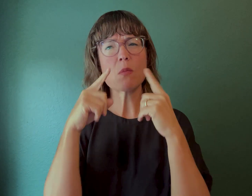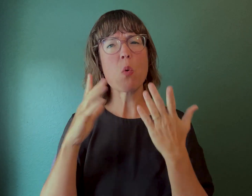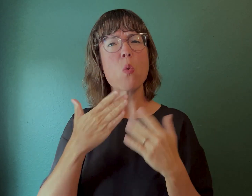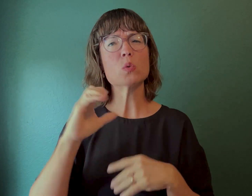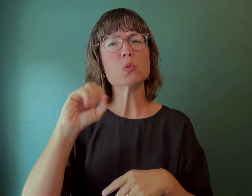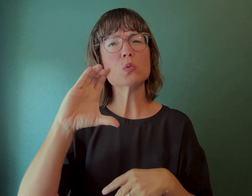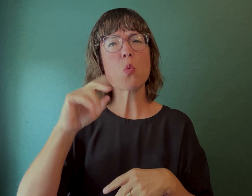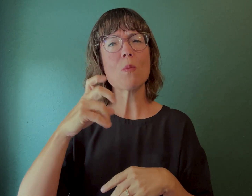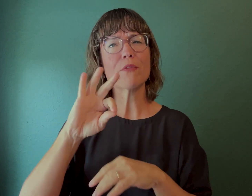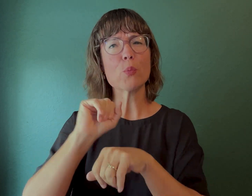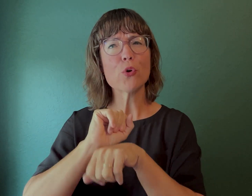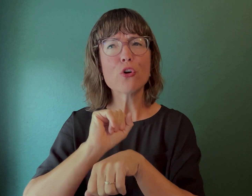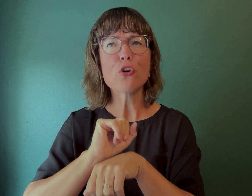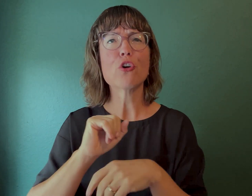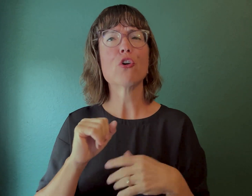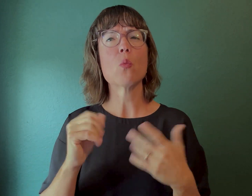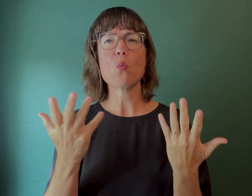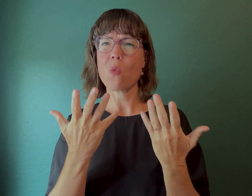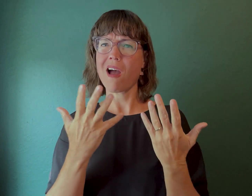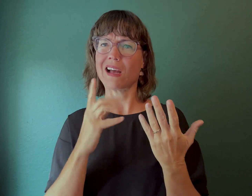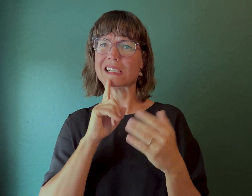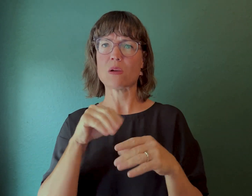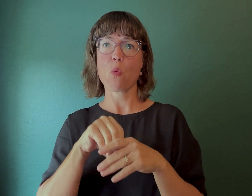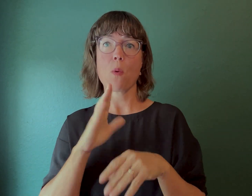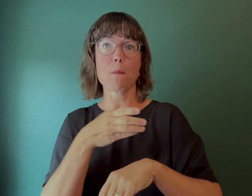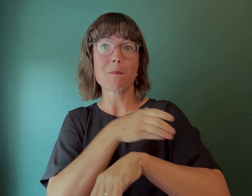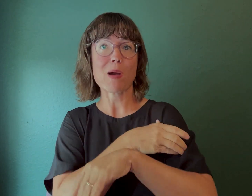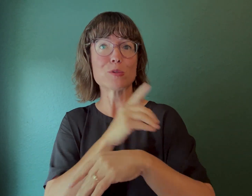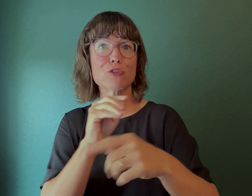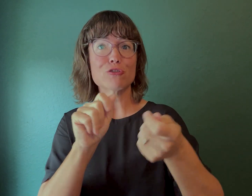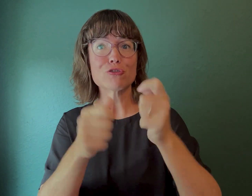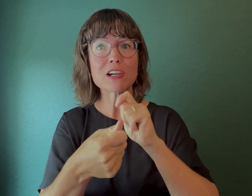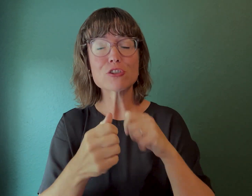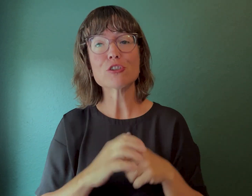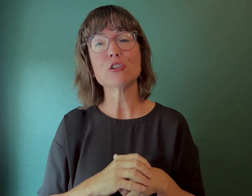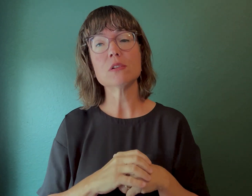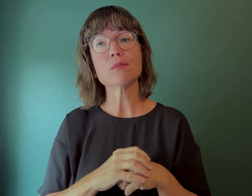We must consider our scope of work and what is within our power to change.